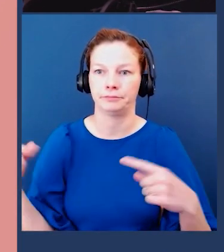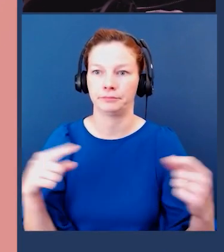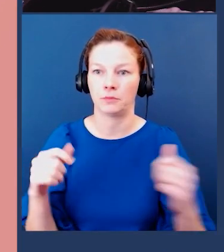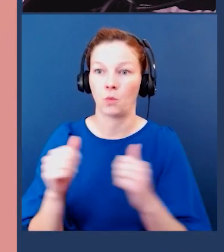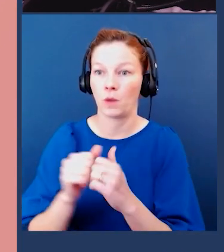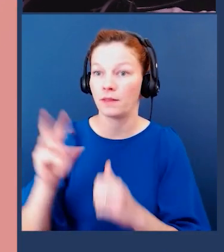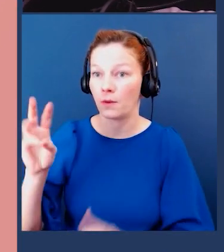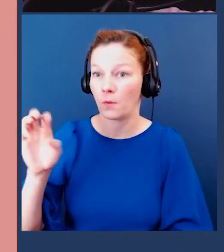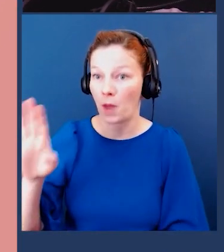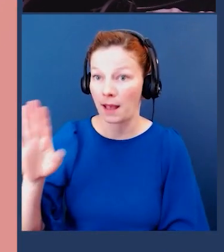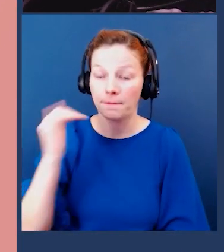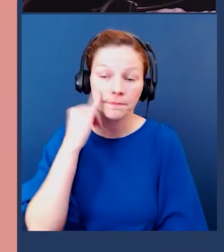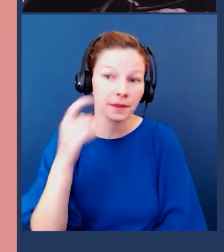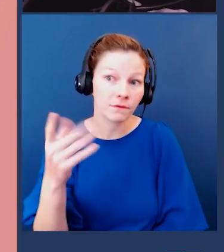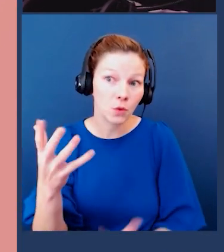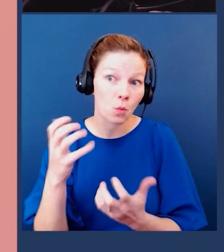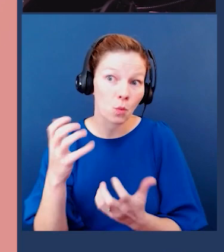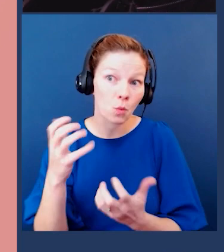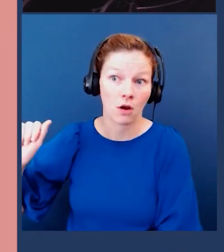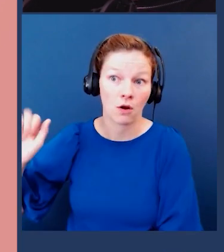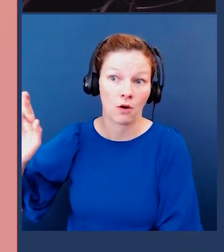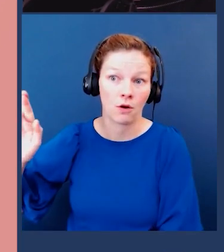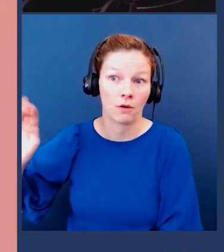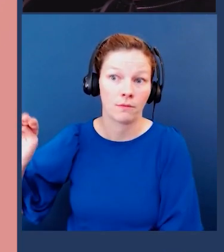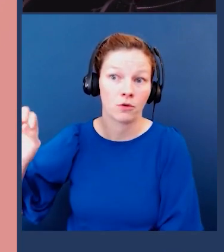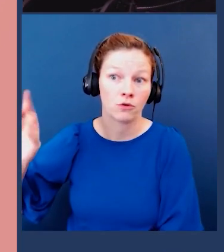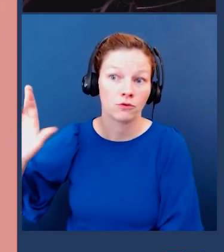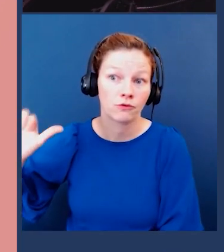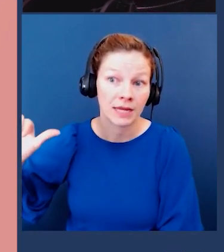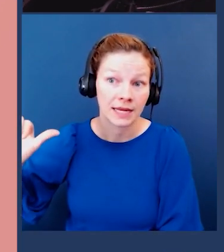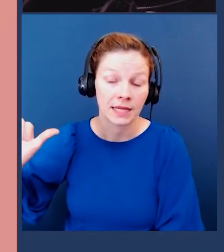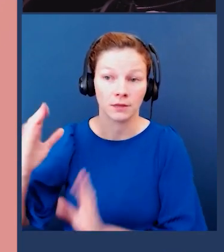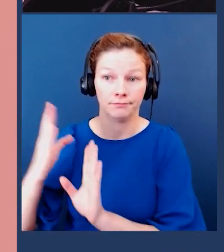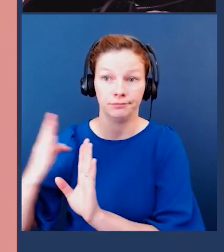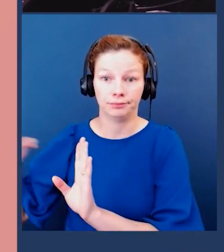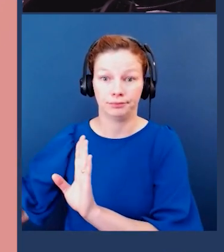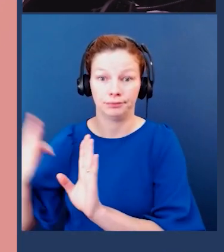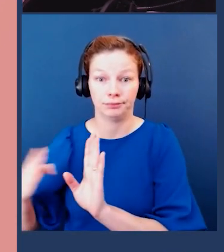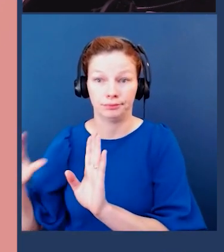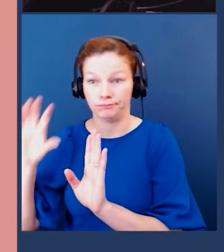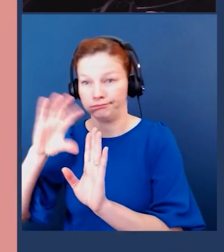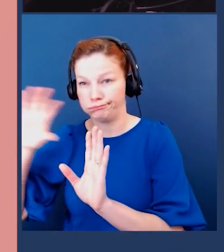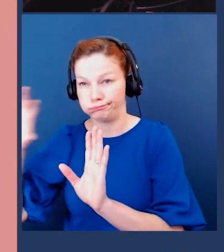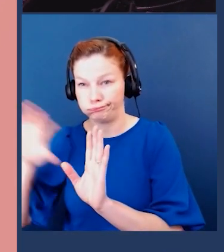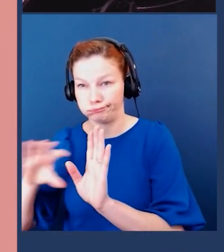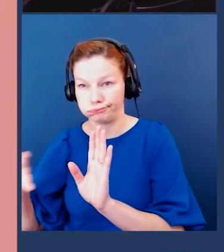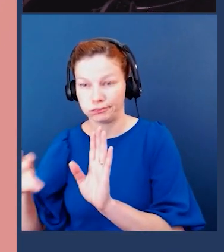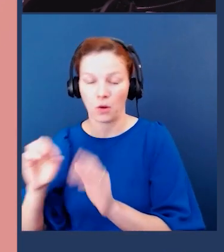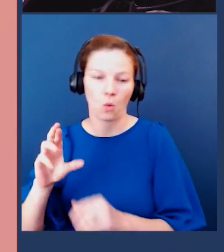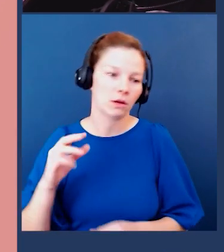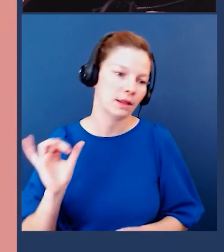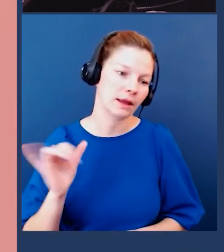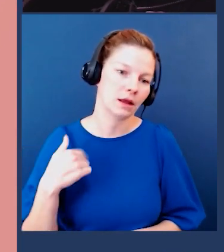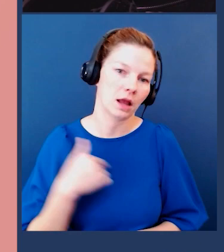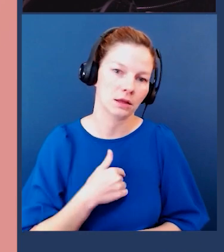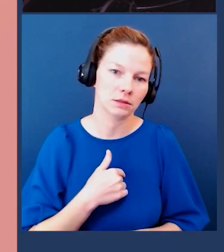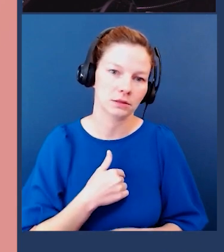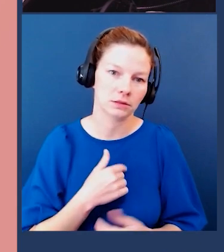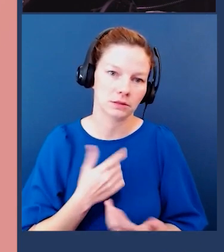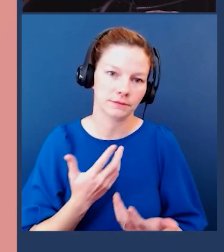curating an armory or, in our case, for products interactive, we have kind of, after the event a long tail of like your account and loyalty